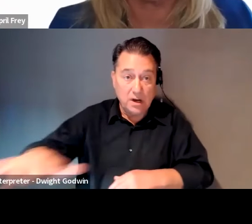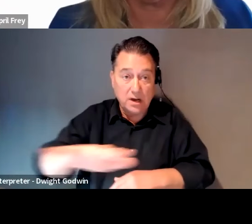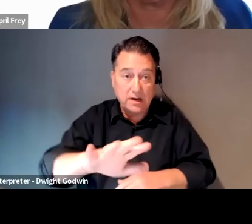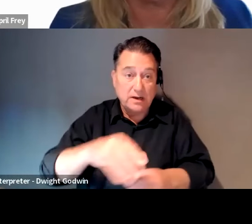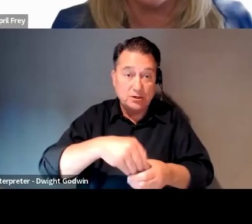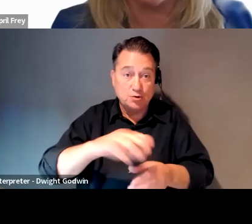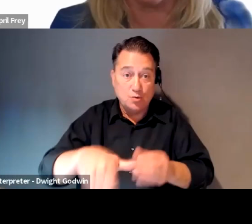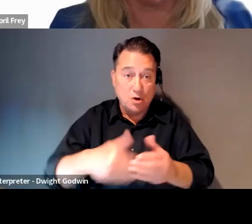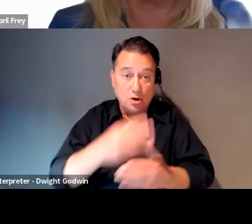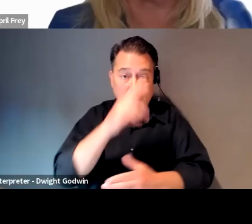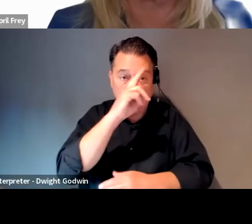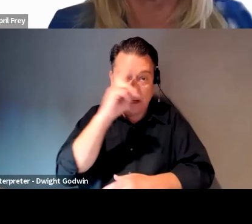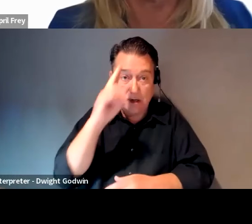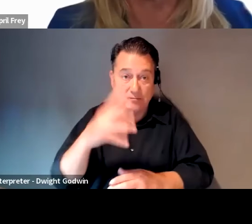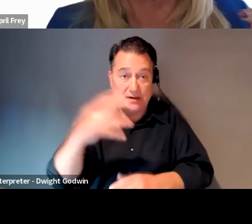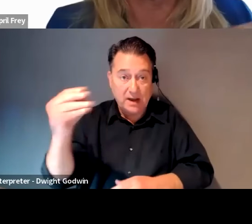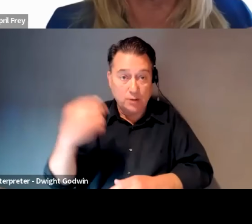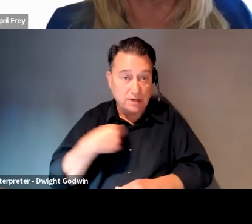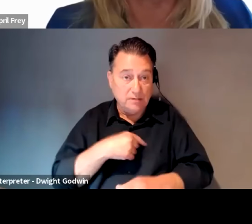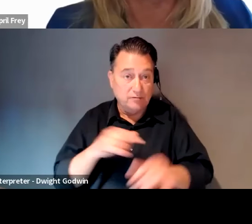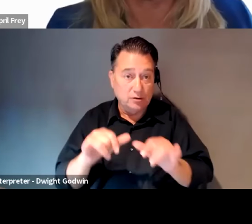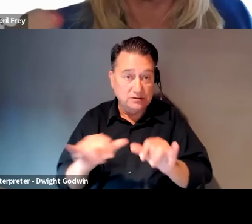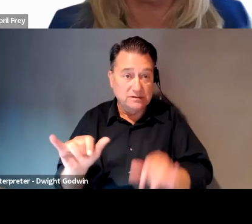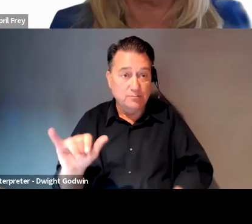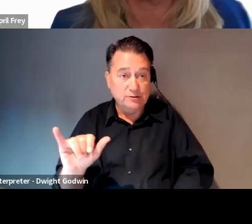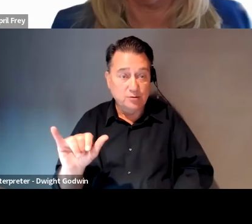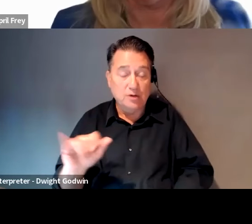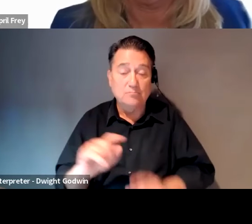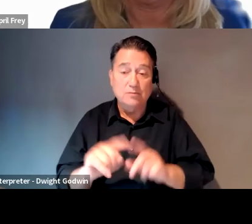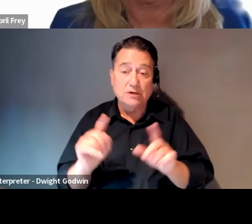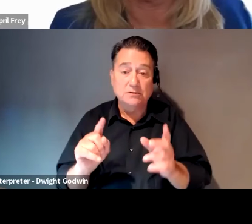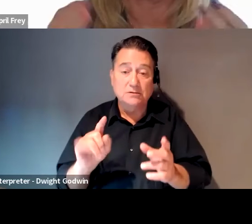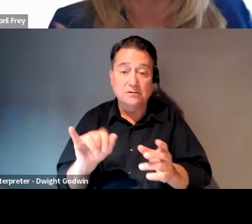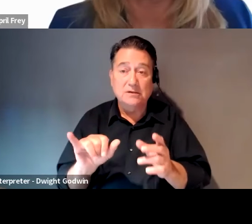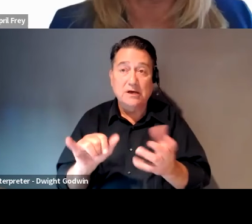even outside of our system, but we're not there yet.